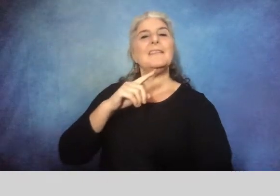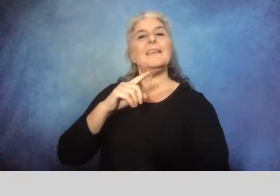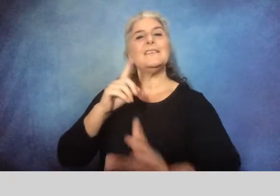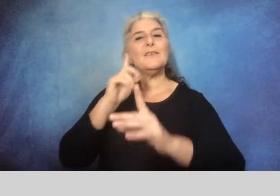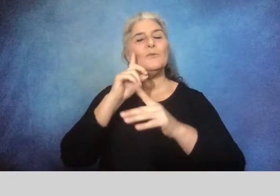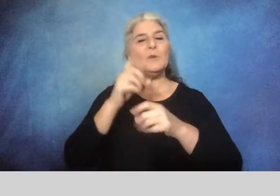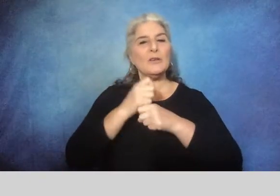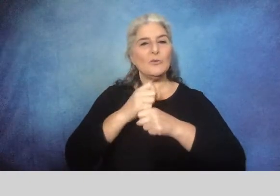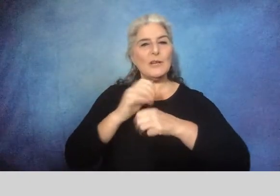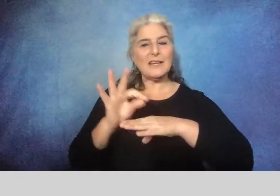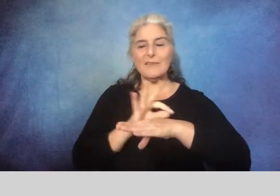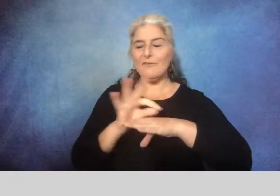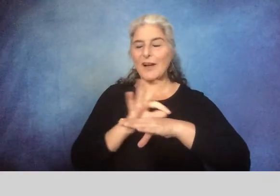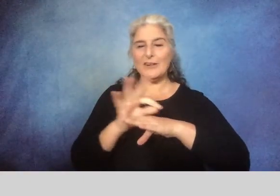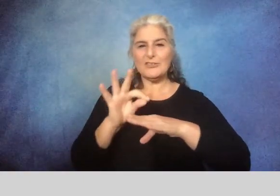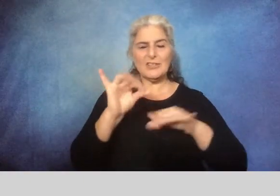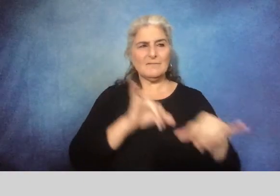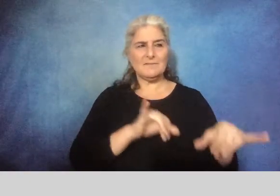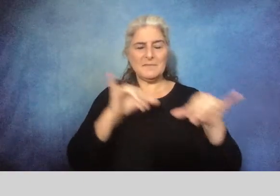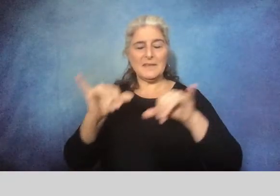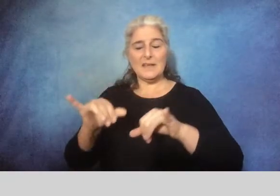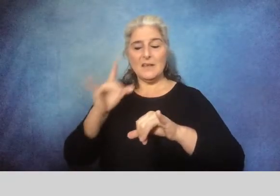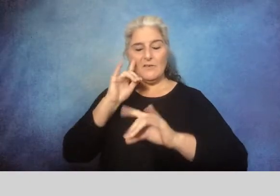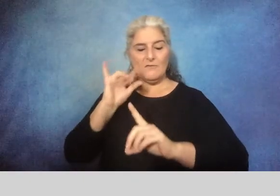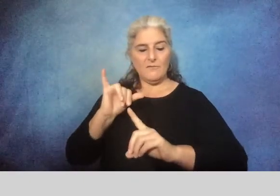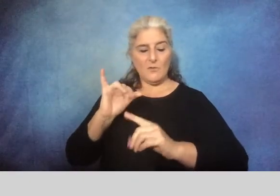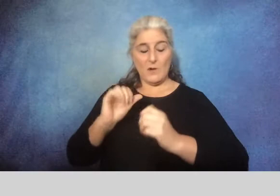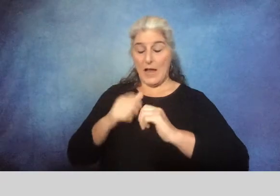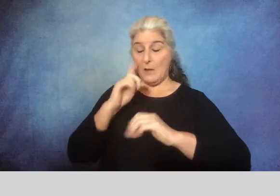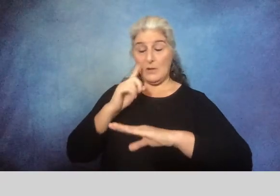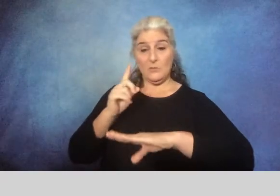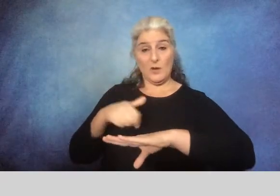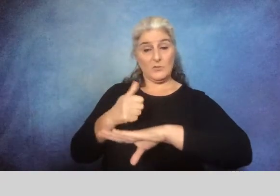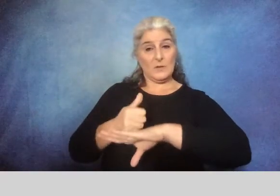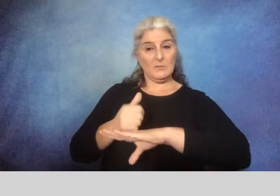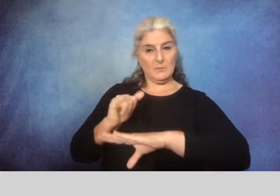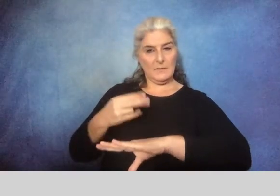for which we want to implement the hook implementation.